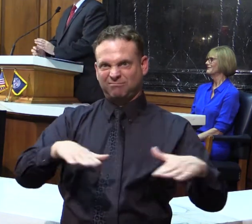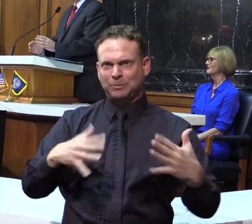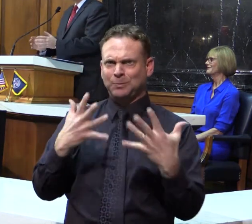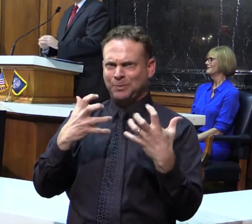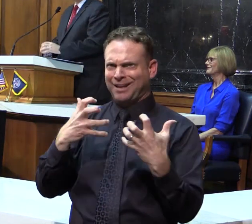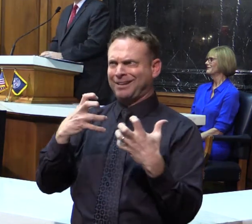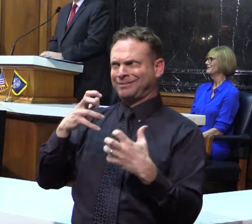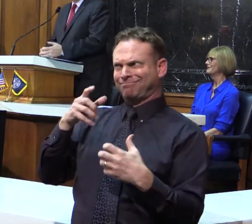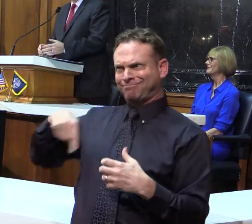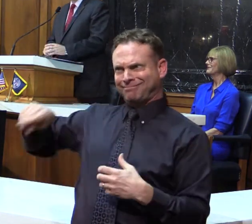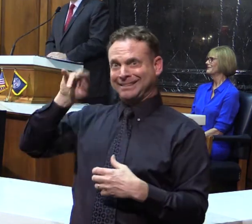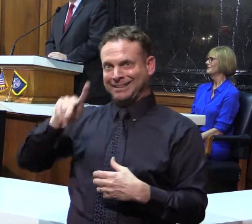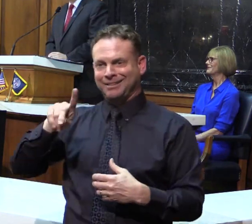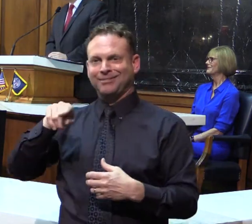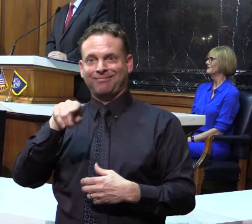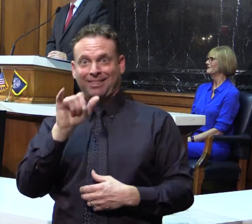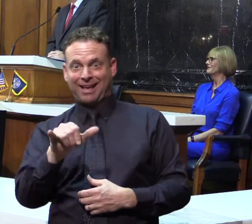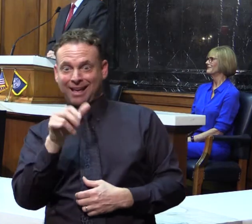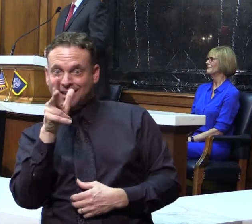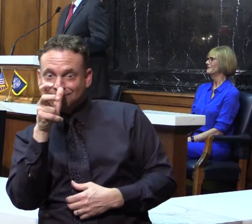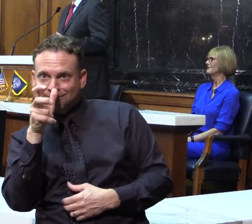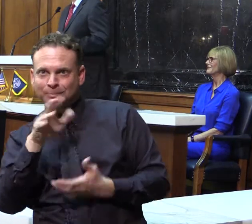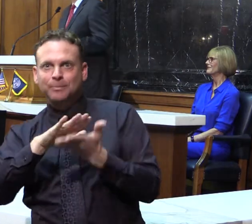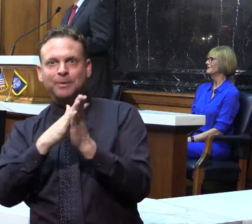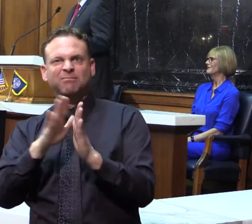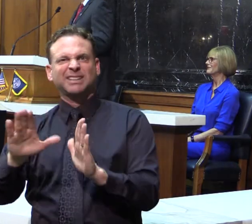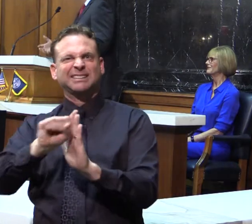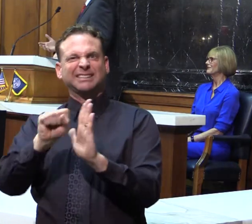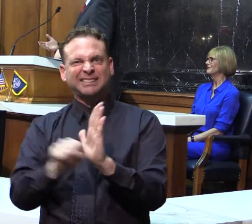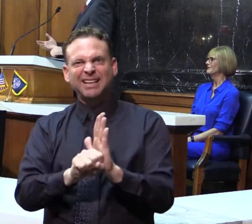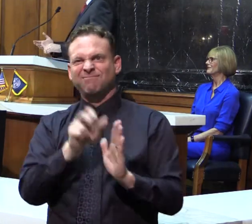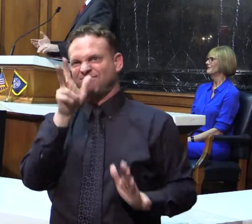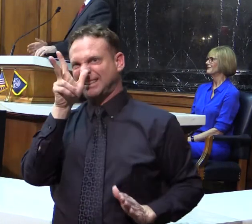For those who may not know, Thomas Say – a renowned entomologist – named the Say’s